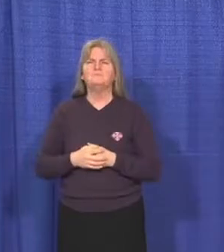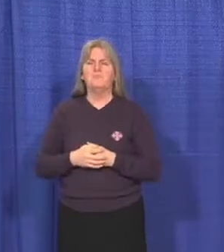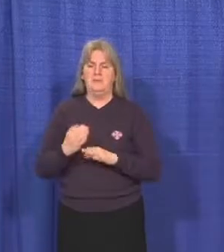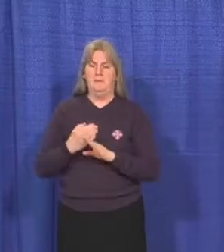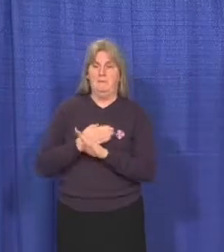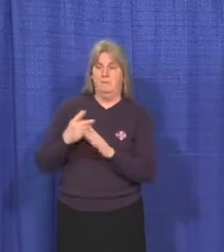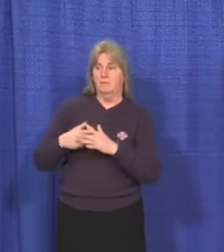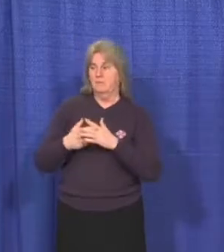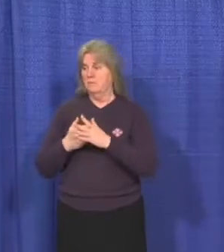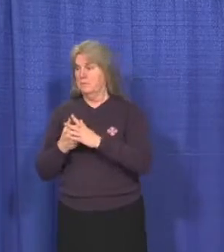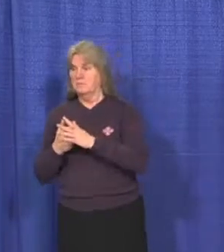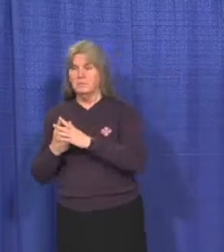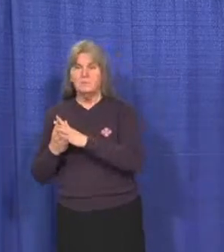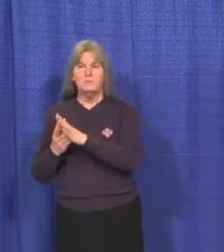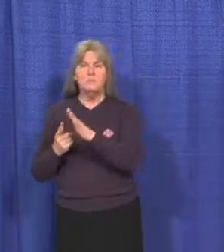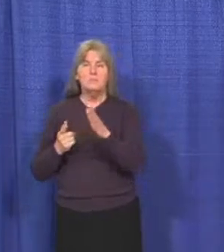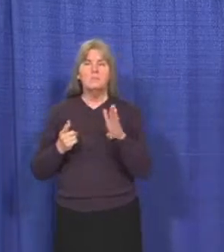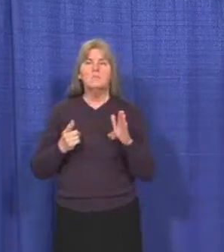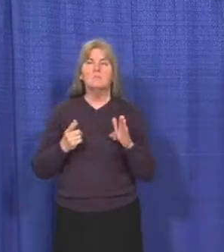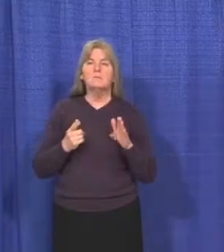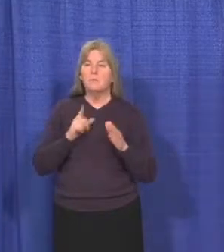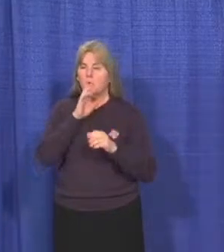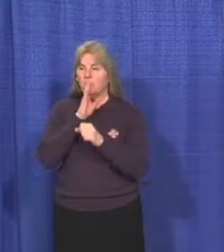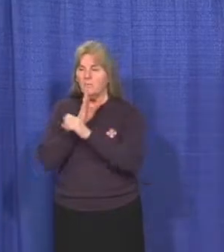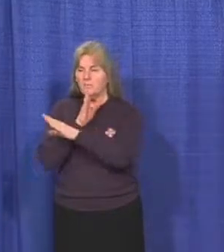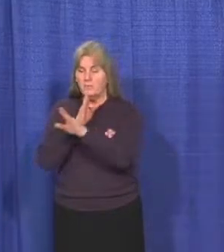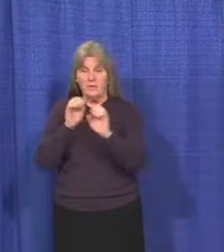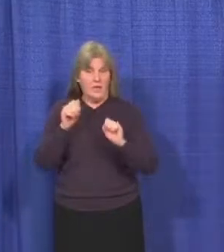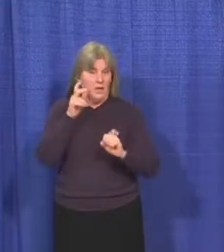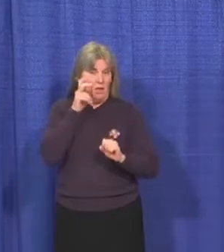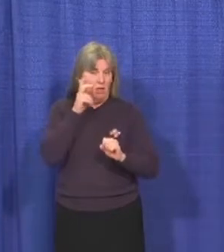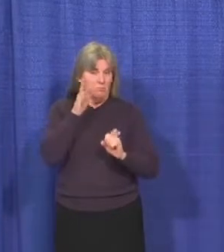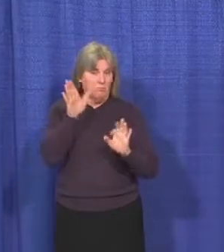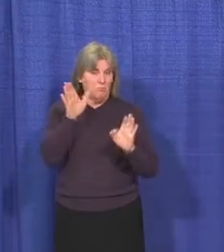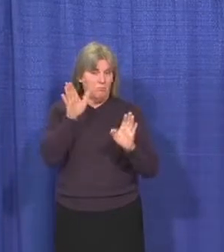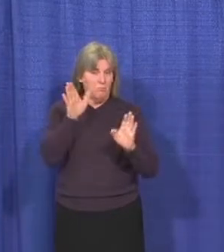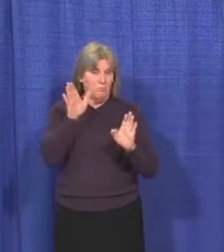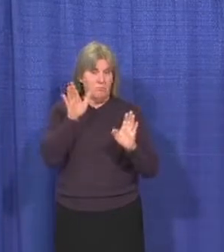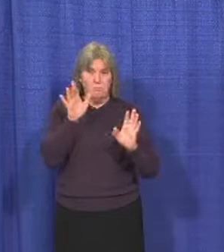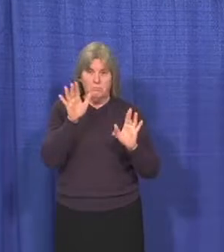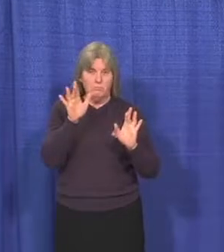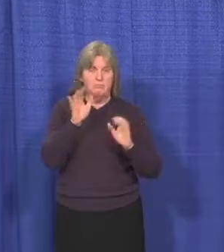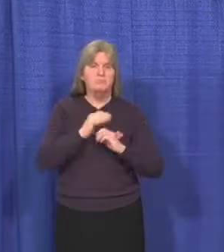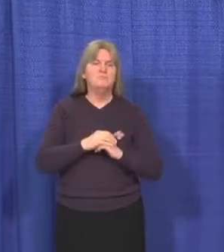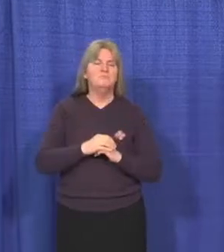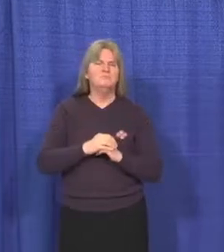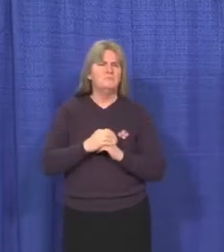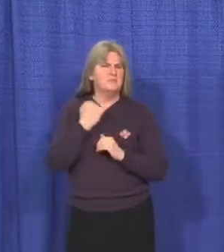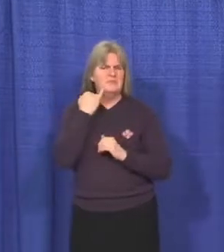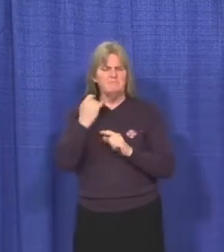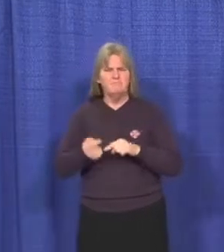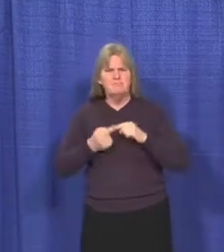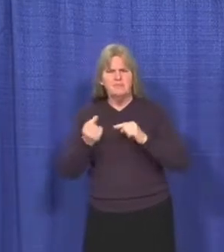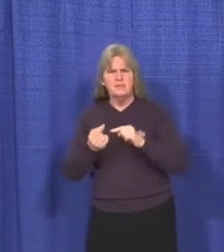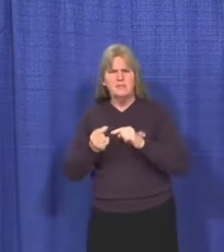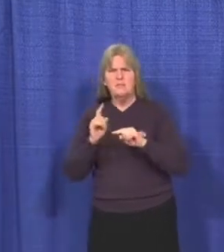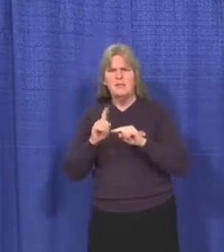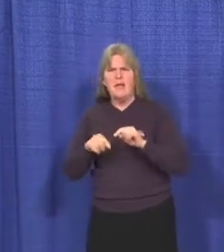two questions. I want to ask if everyone can hear us creeds if you are having